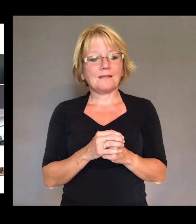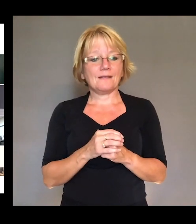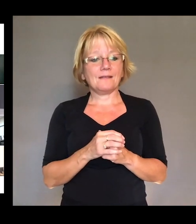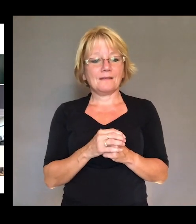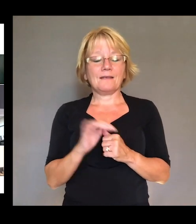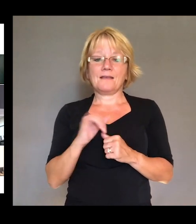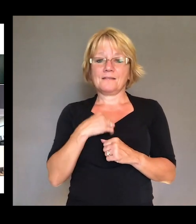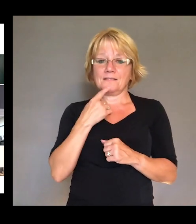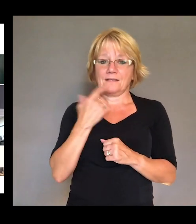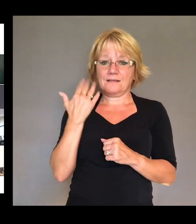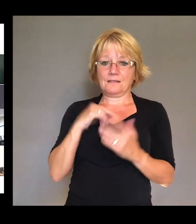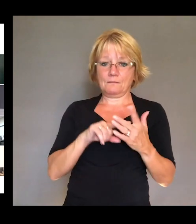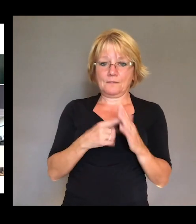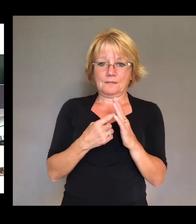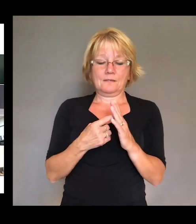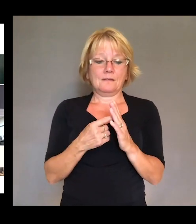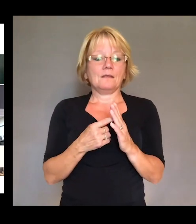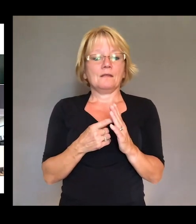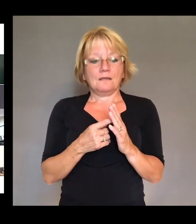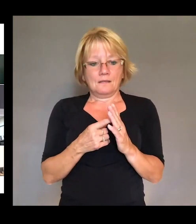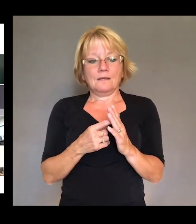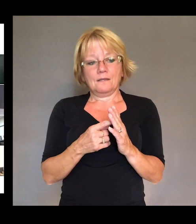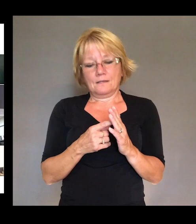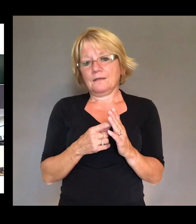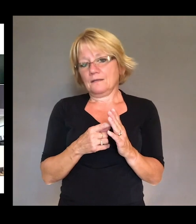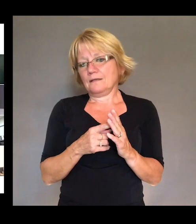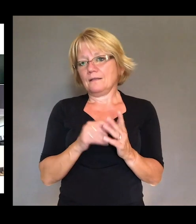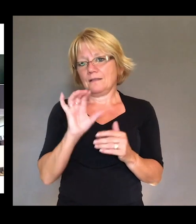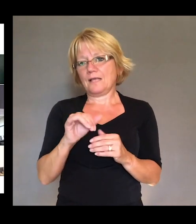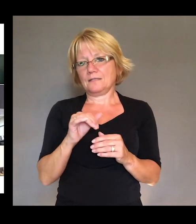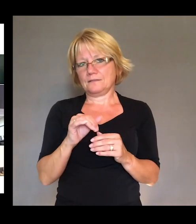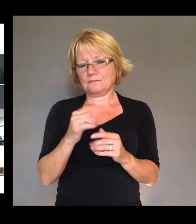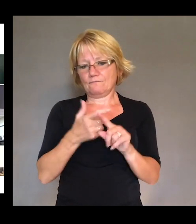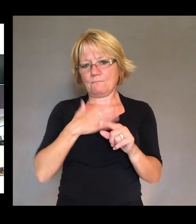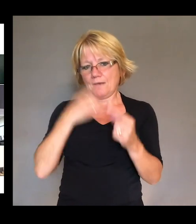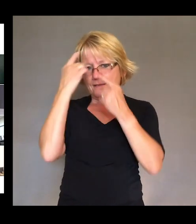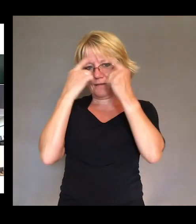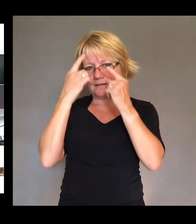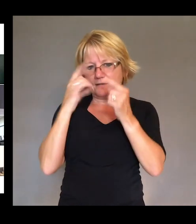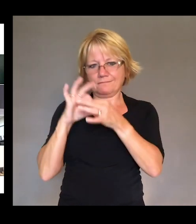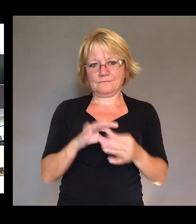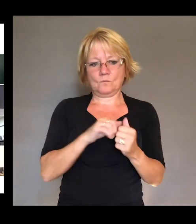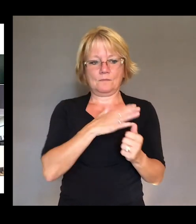and what I said in the beginning of this session kind of, you know, comes out of the thinking I was doing for that book.